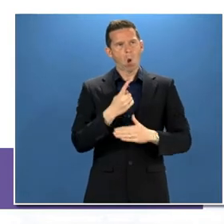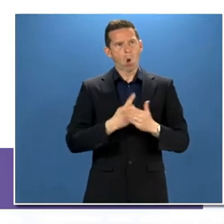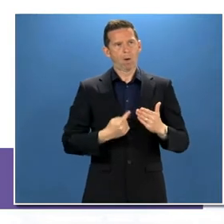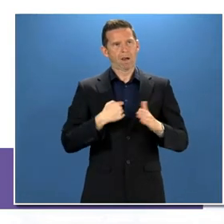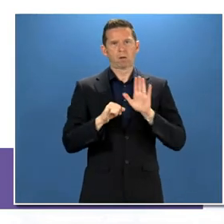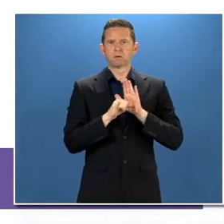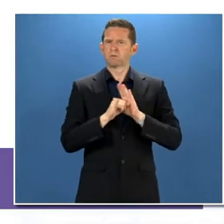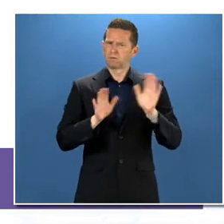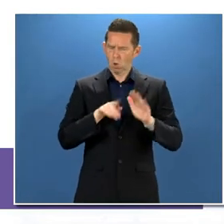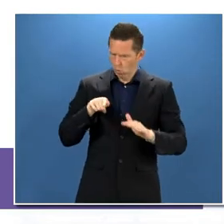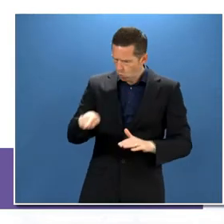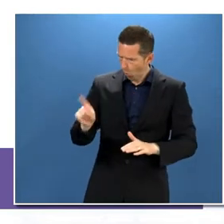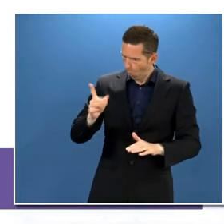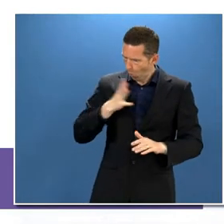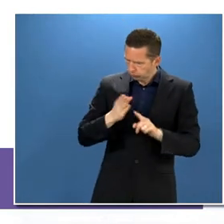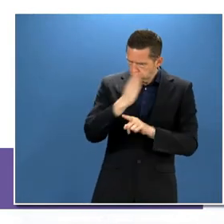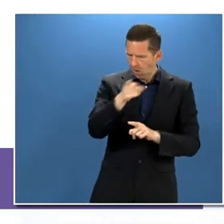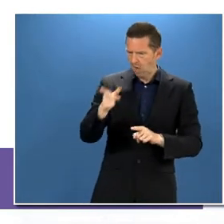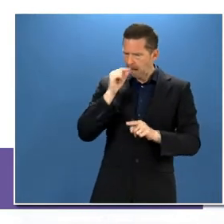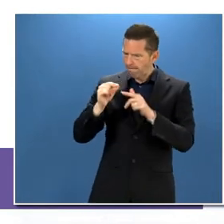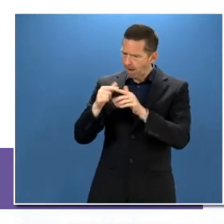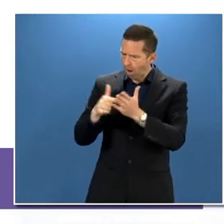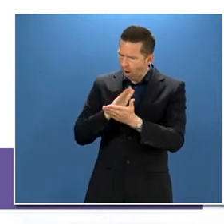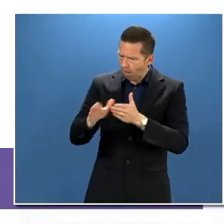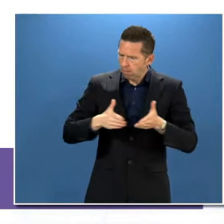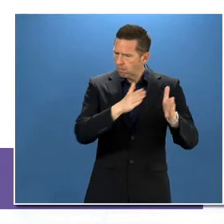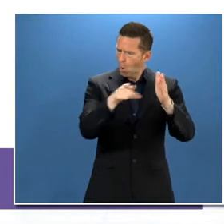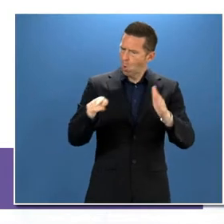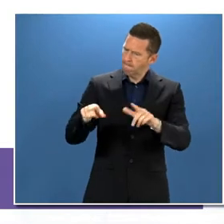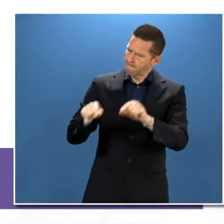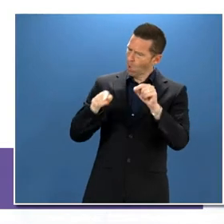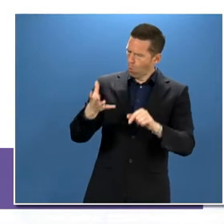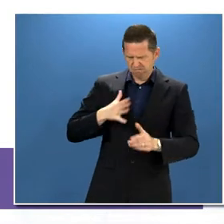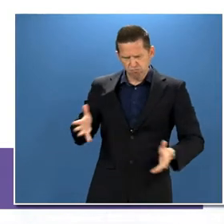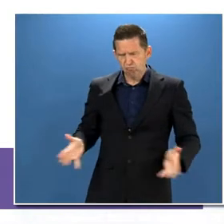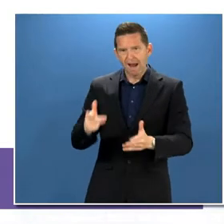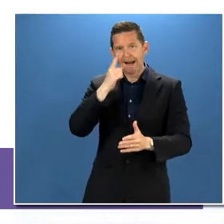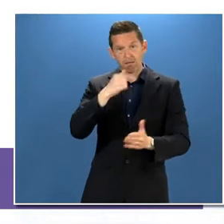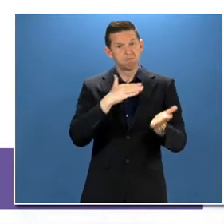You can try to live the path that is good for you". And I thought to myself, "Well, I've always wanted to be a doctor,